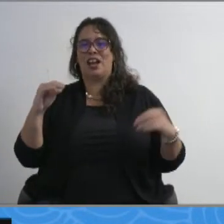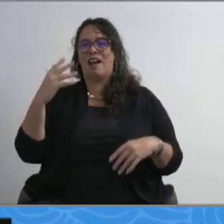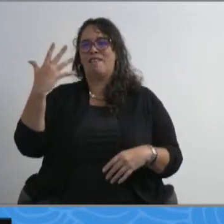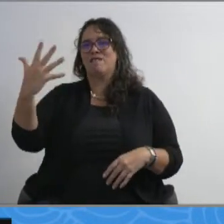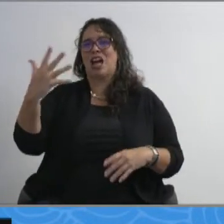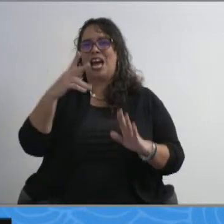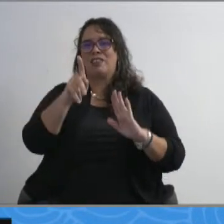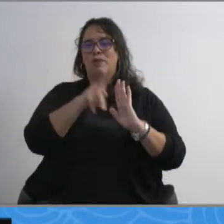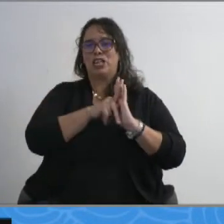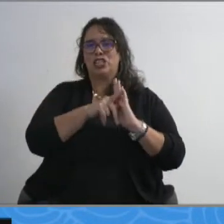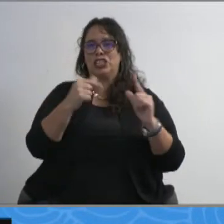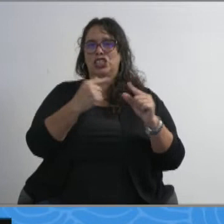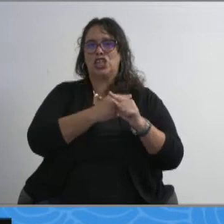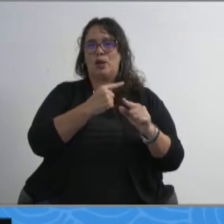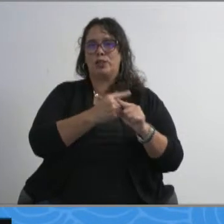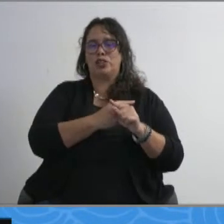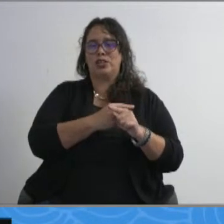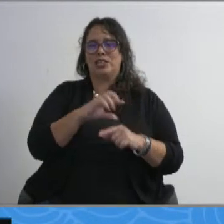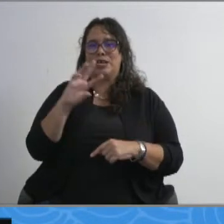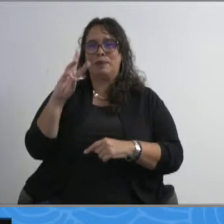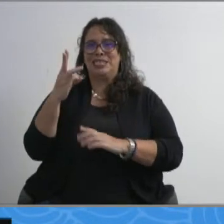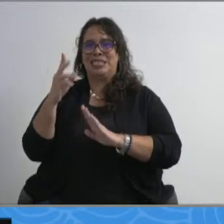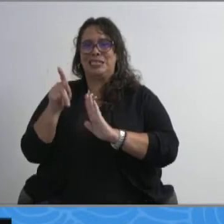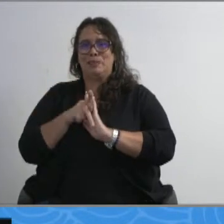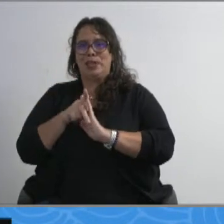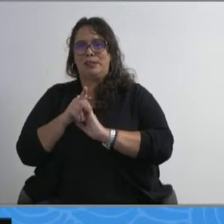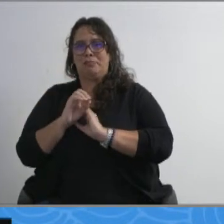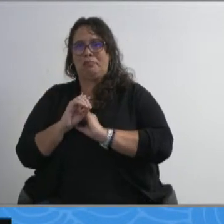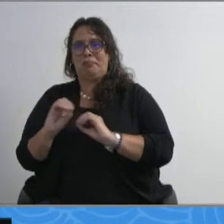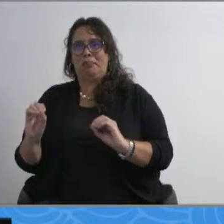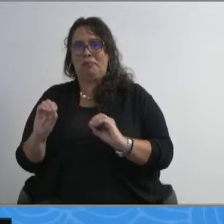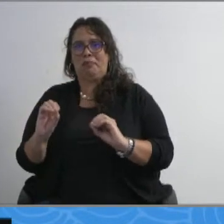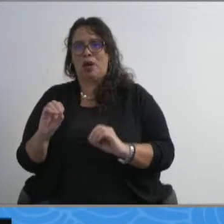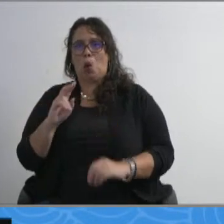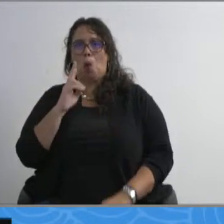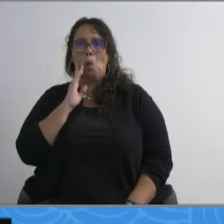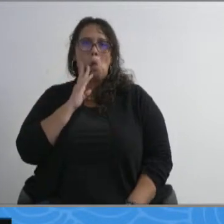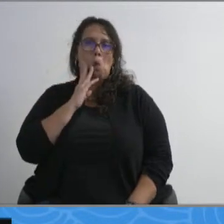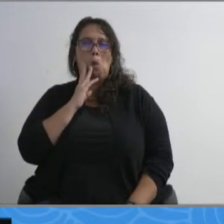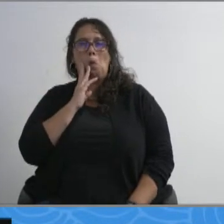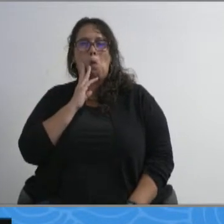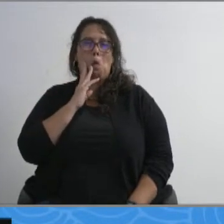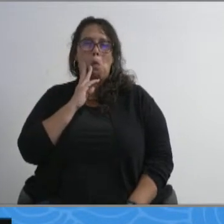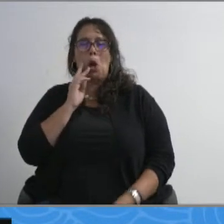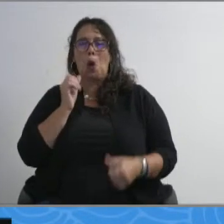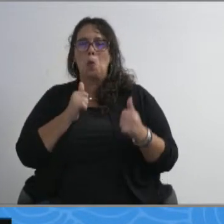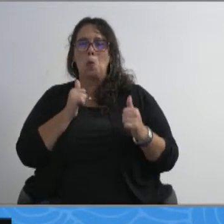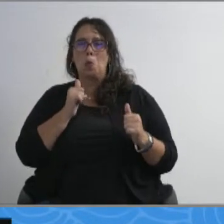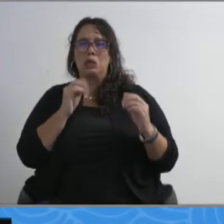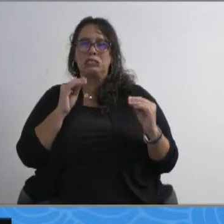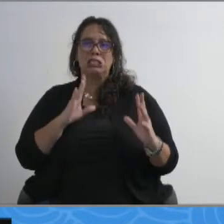But that sixth period, we don't have anybody for. That's when we take a look to see, "Oh, yeah. What teacher has the amount of units that can...?"